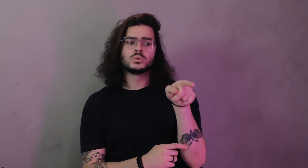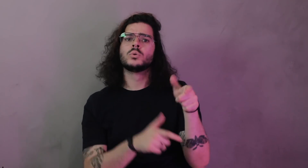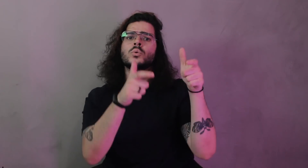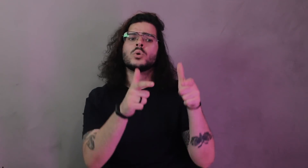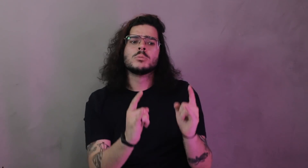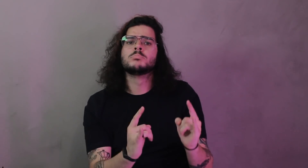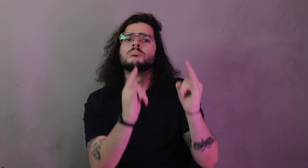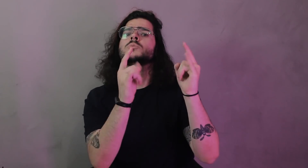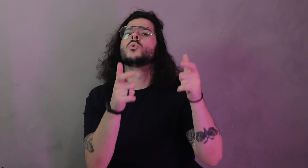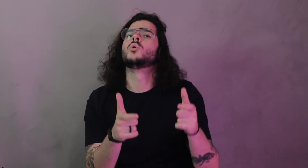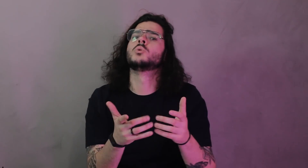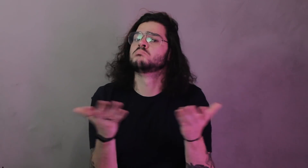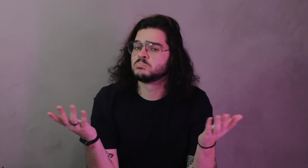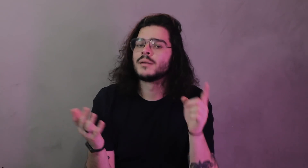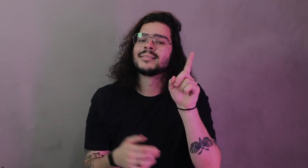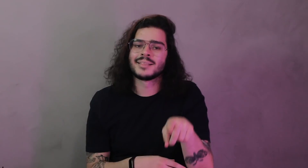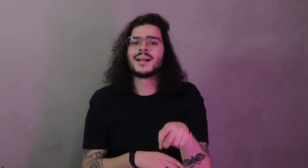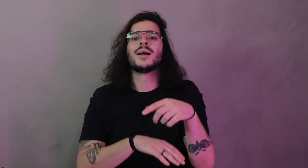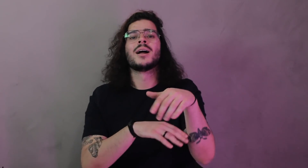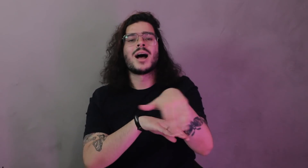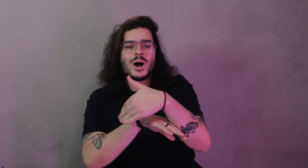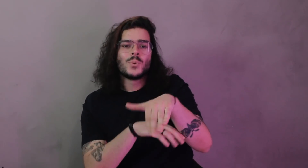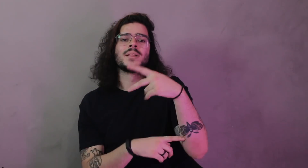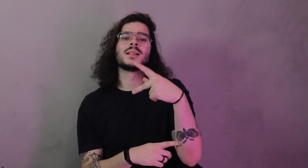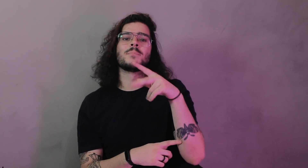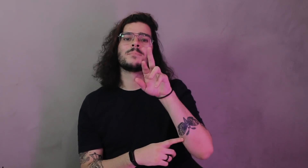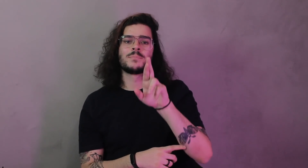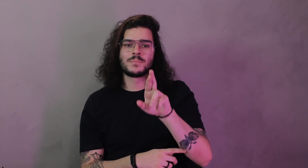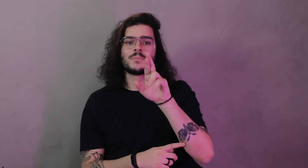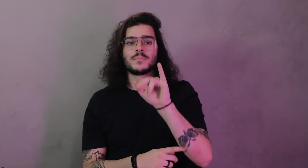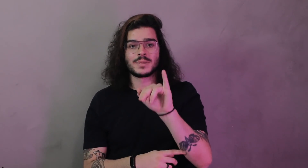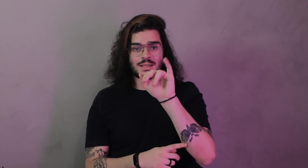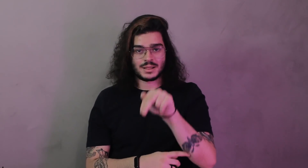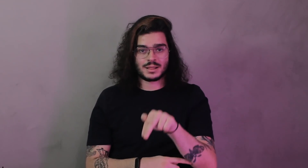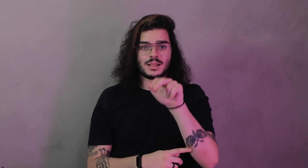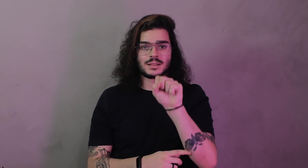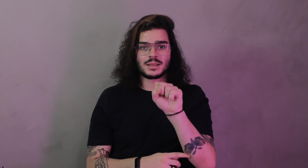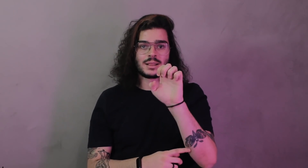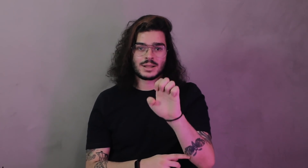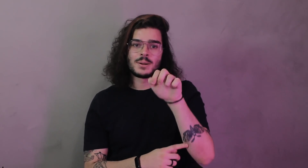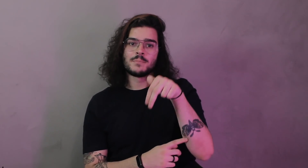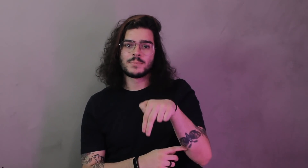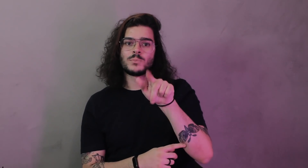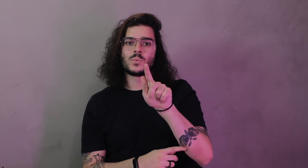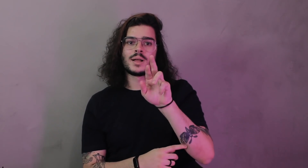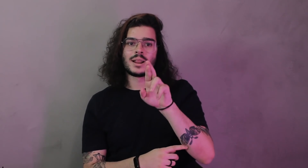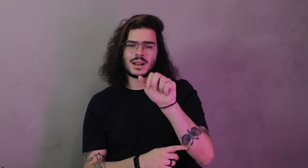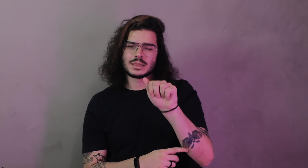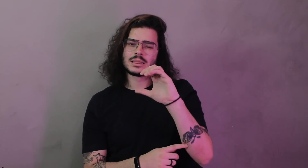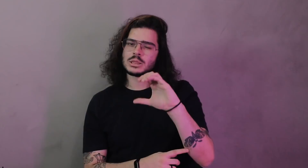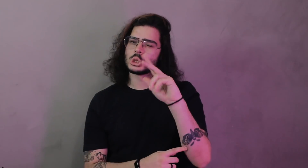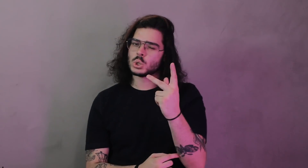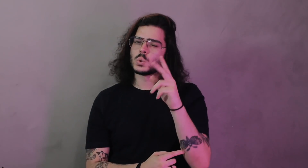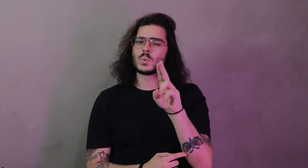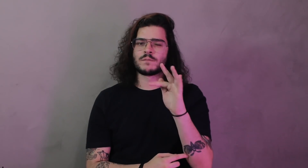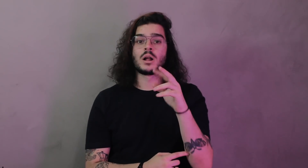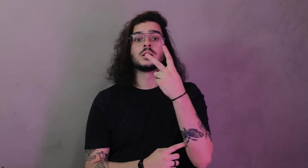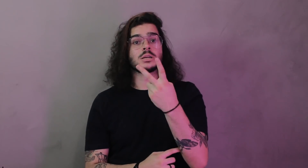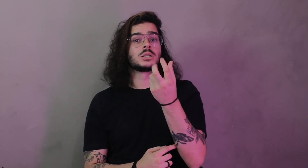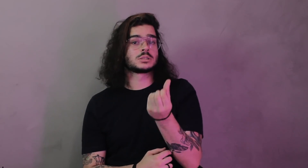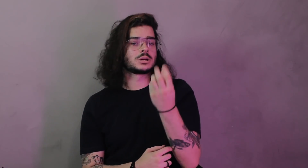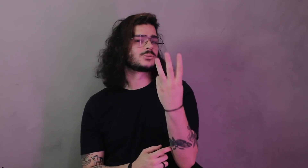located at Prinsengracht 263,